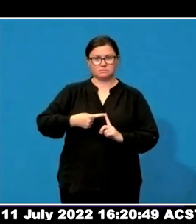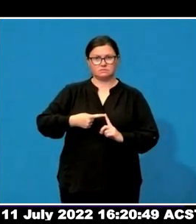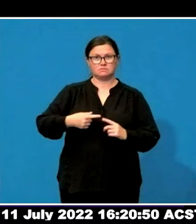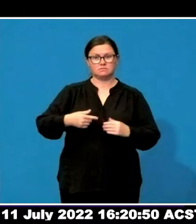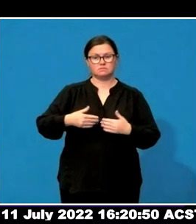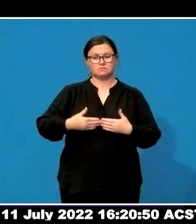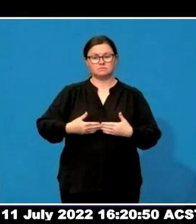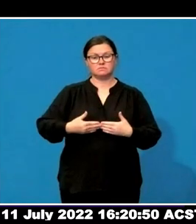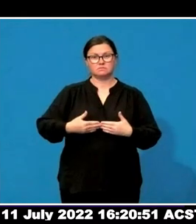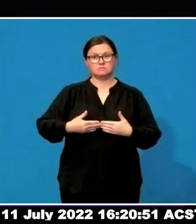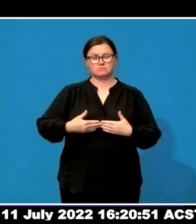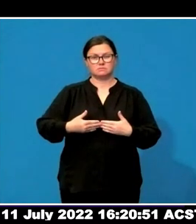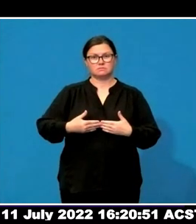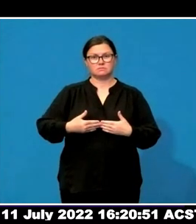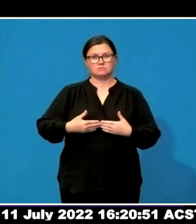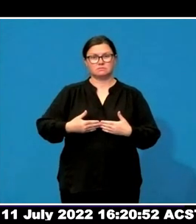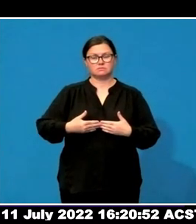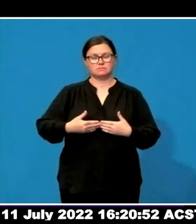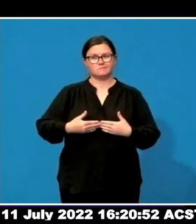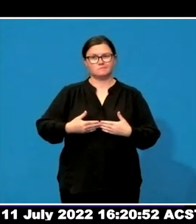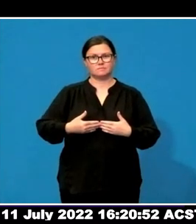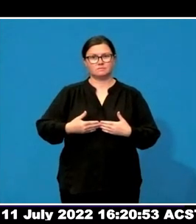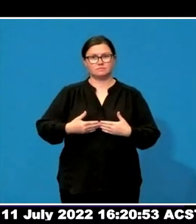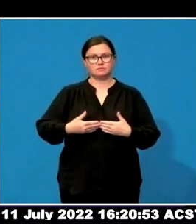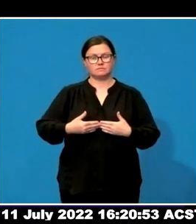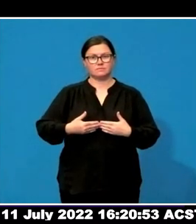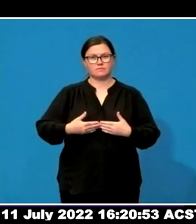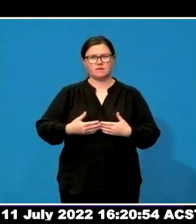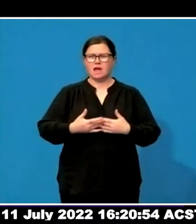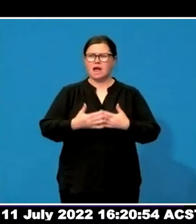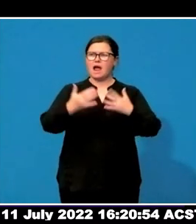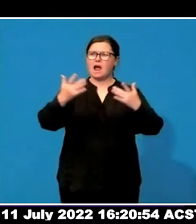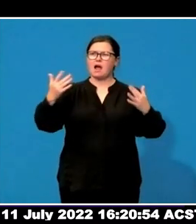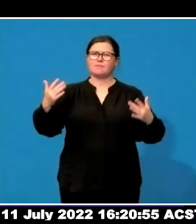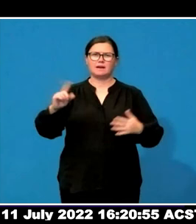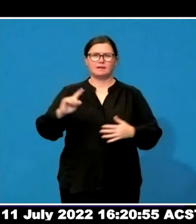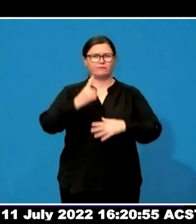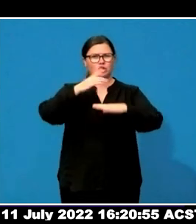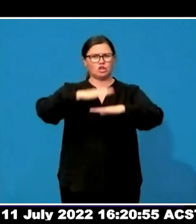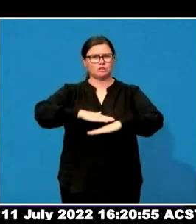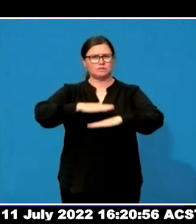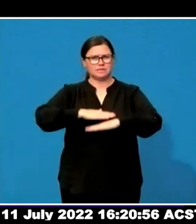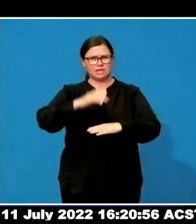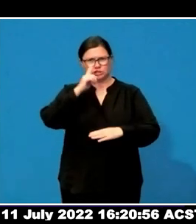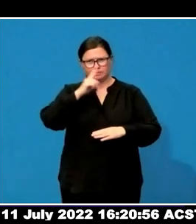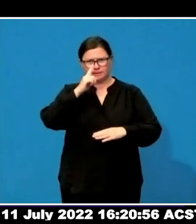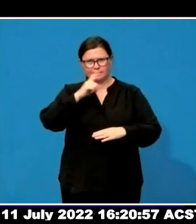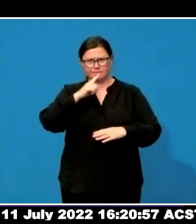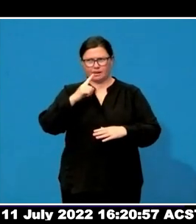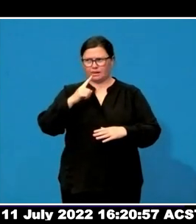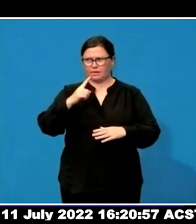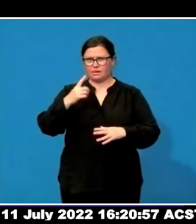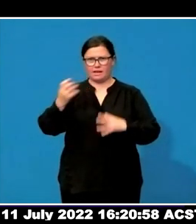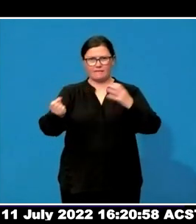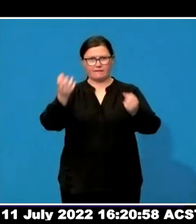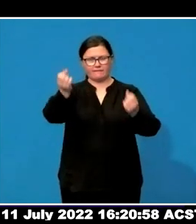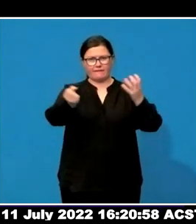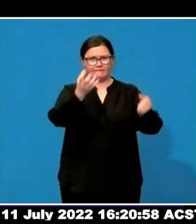people are there who communicate through First Nations